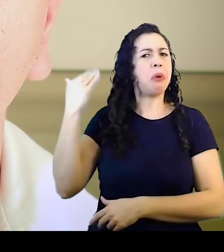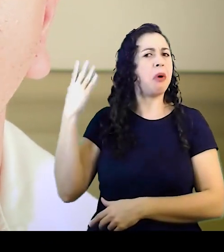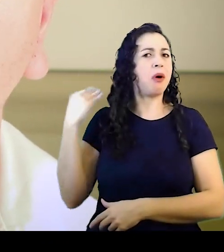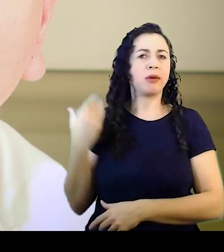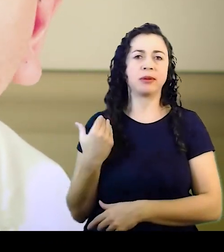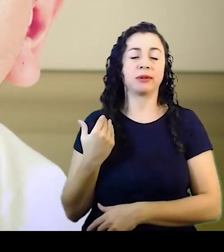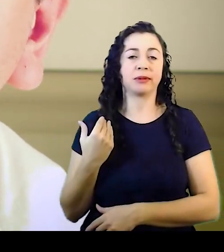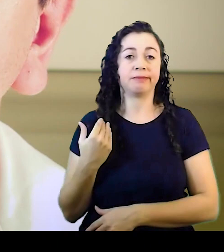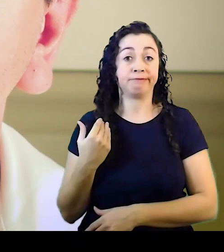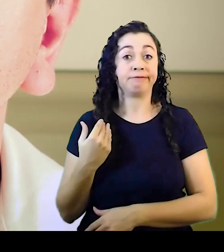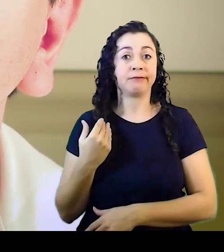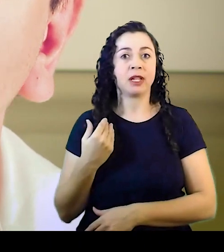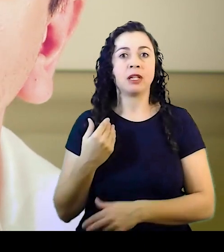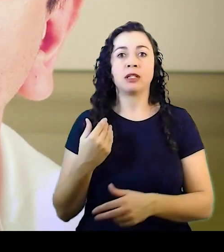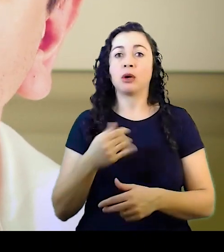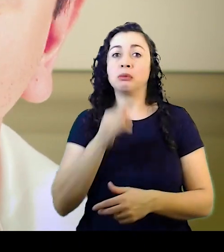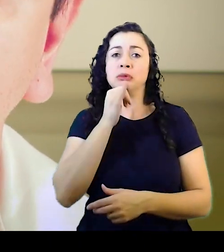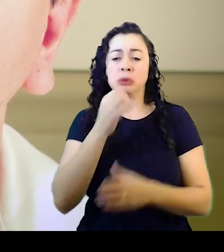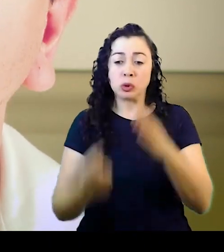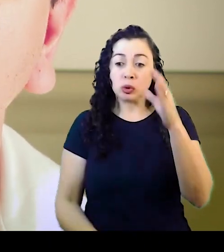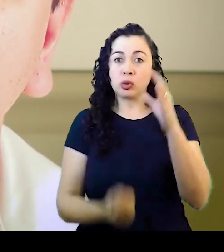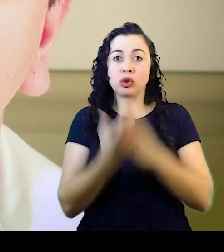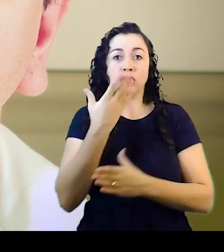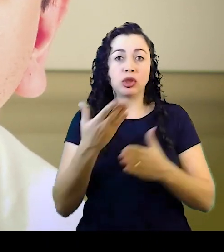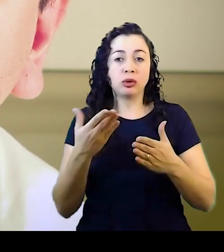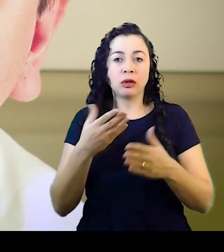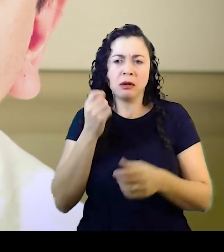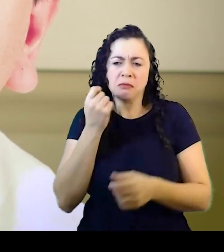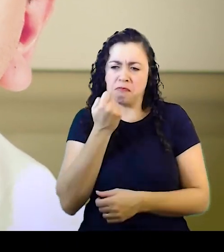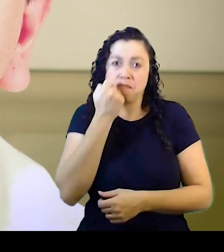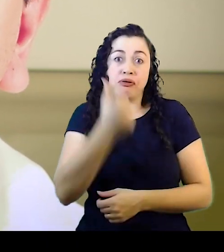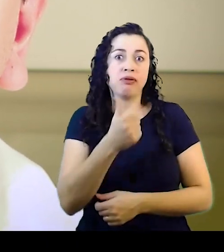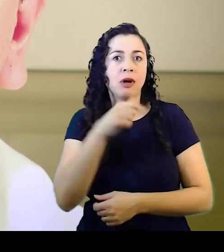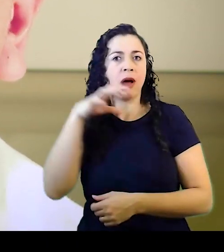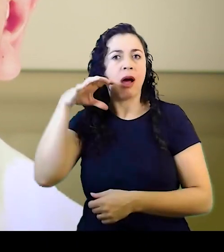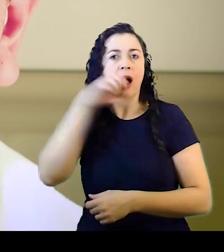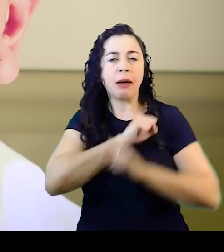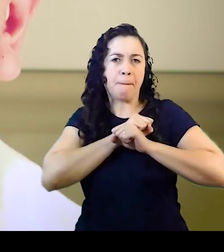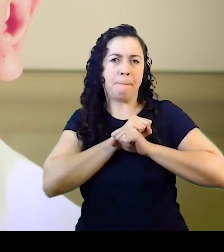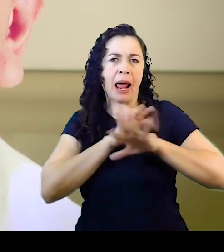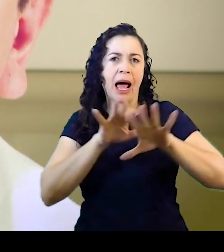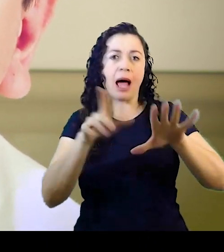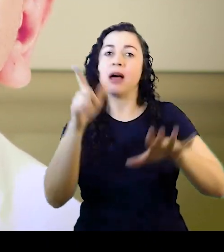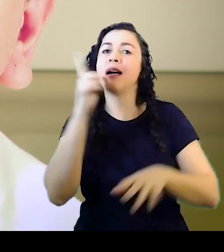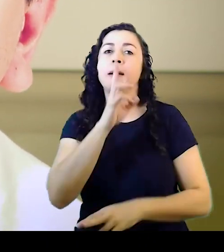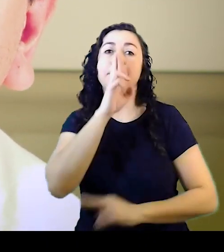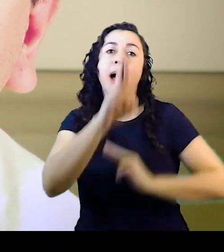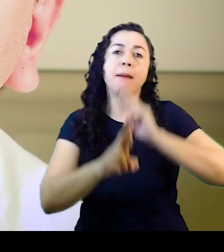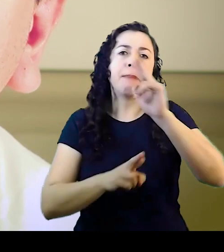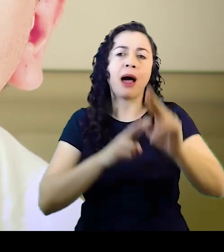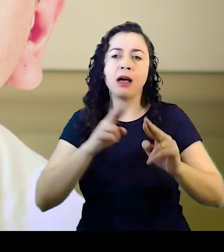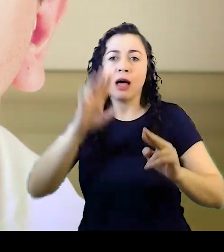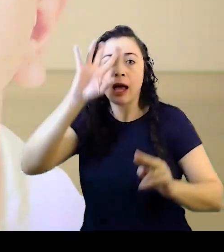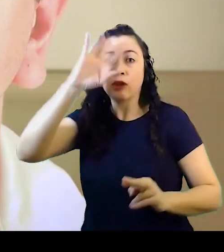So the whole thing came and spread in a way that we were unable to have a quick and effective response to control this virus.